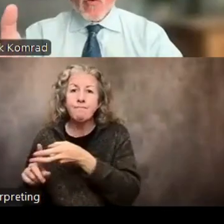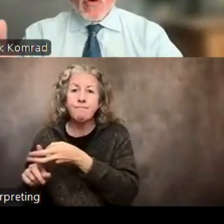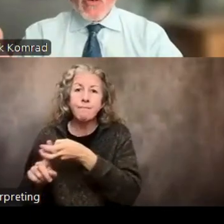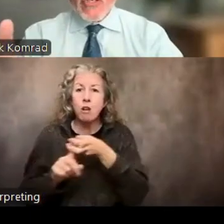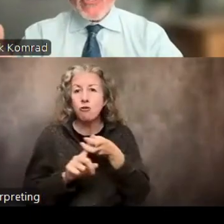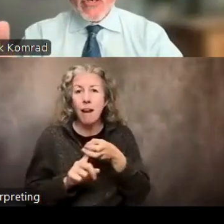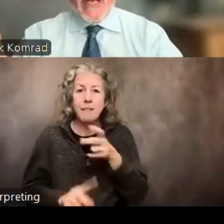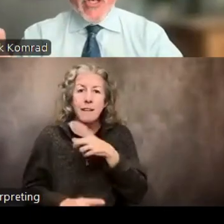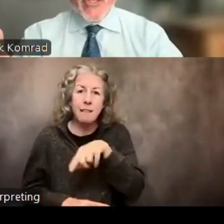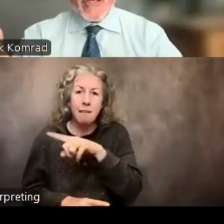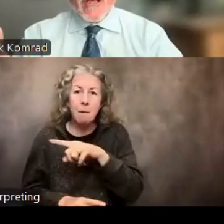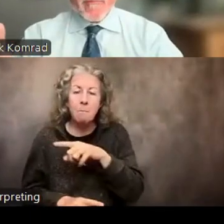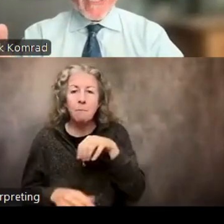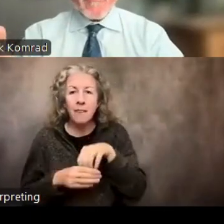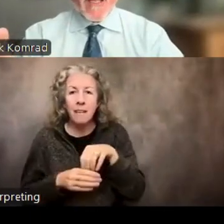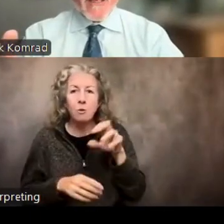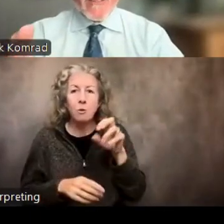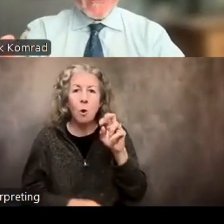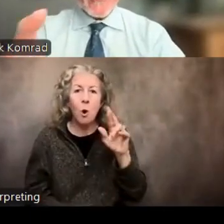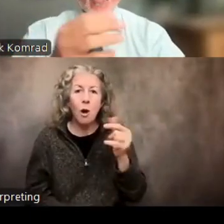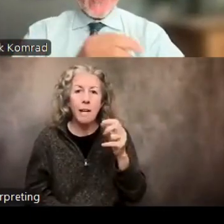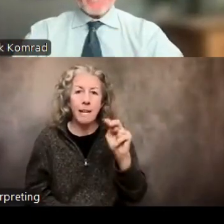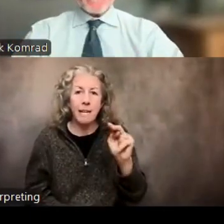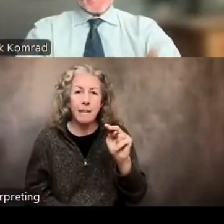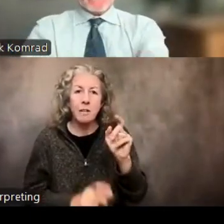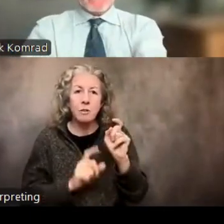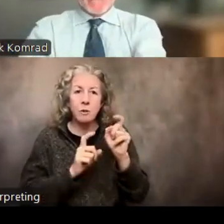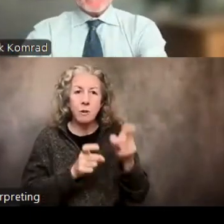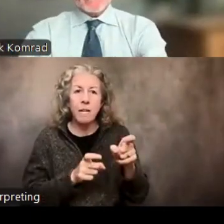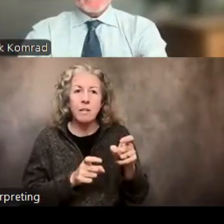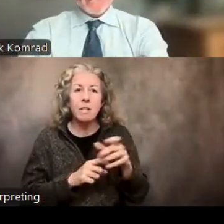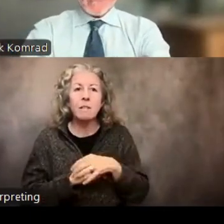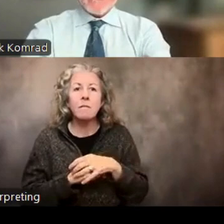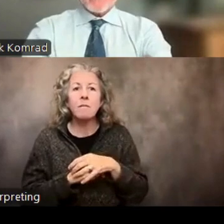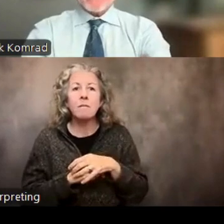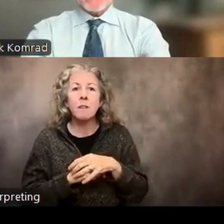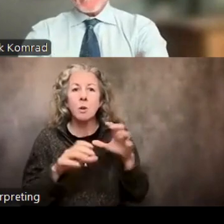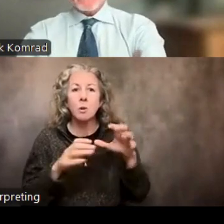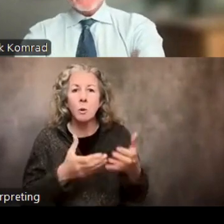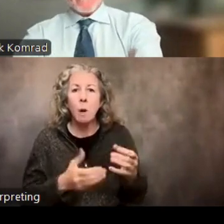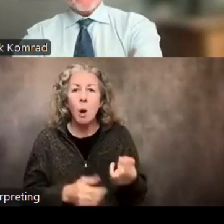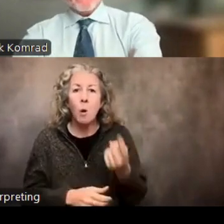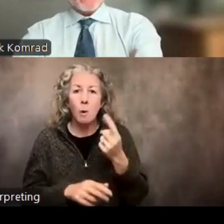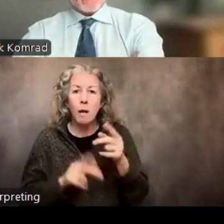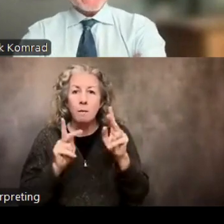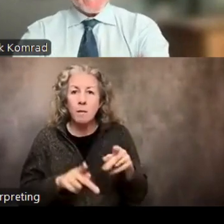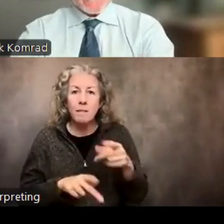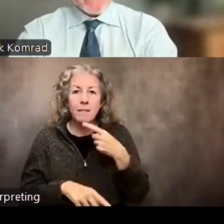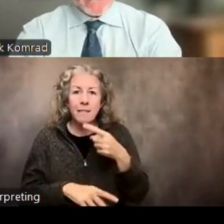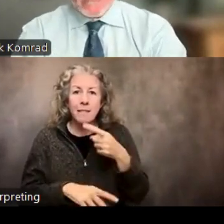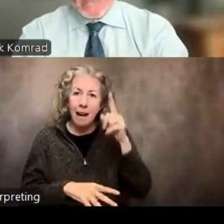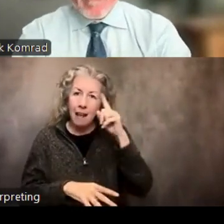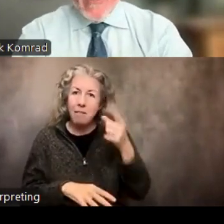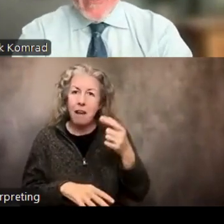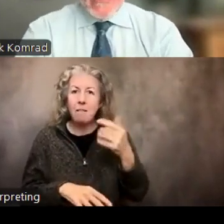organ donation pipeline. Here's one particular patient who said, I thought the knowledge of having full autonomy by way of